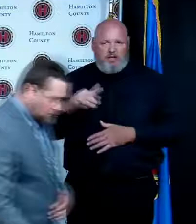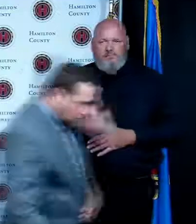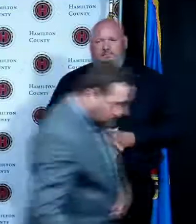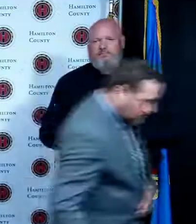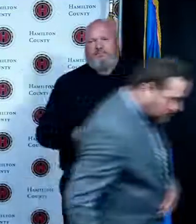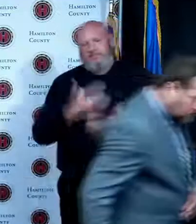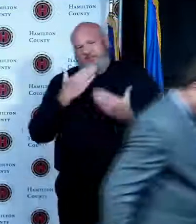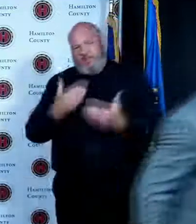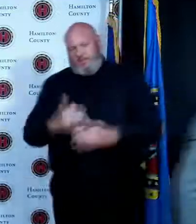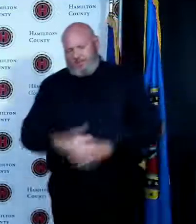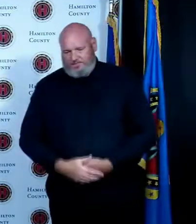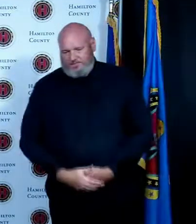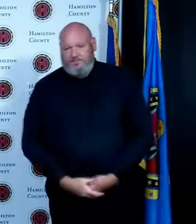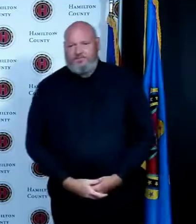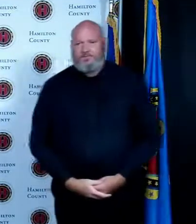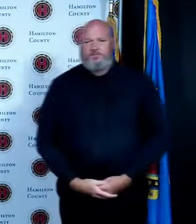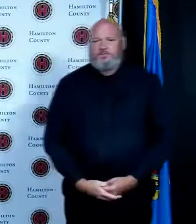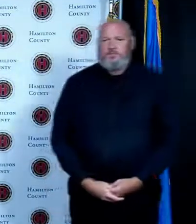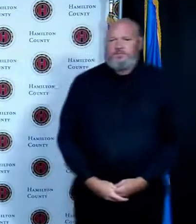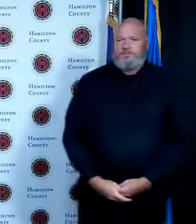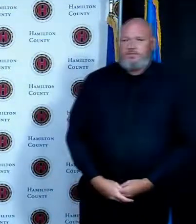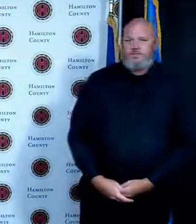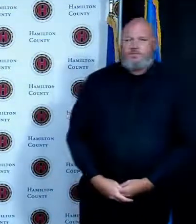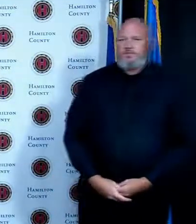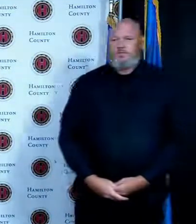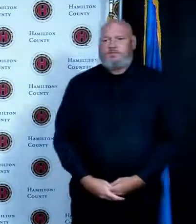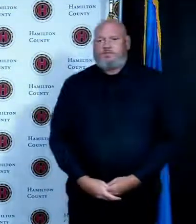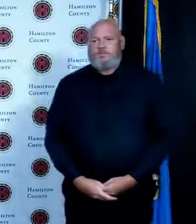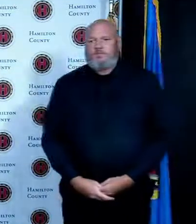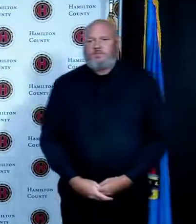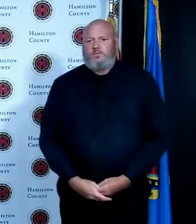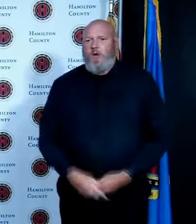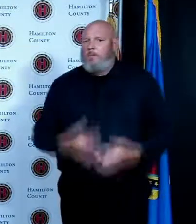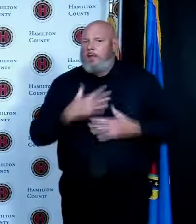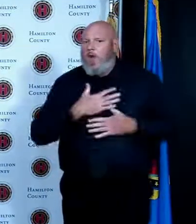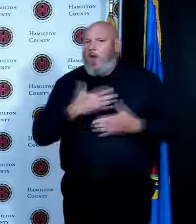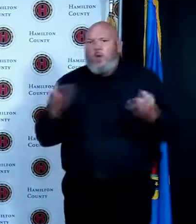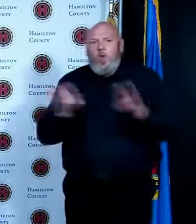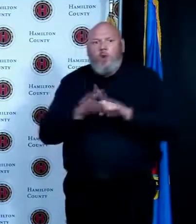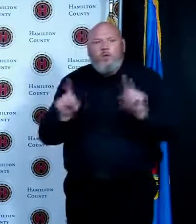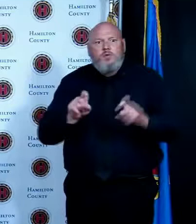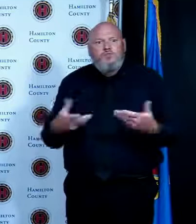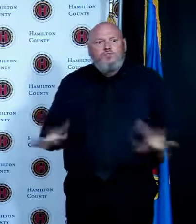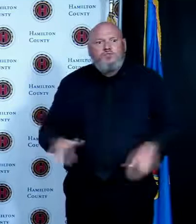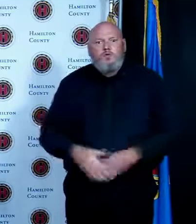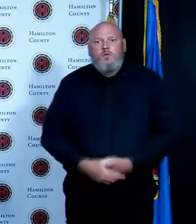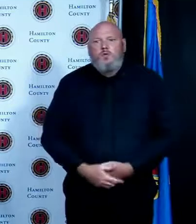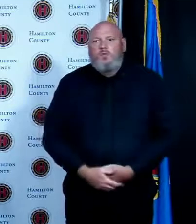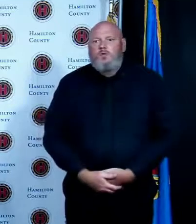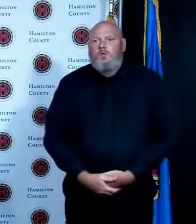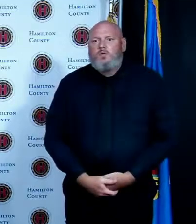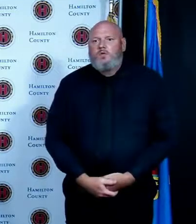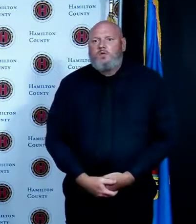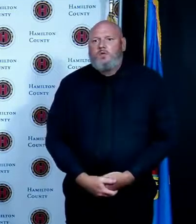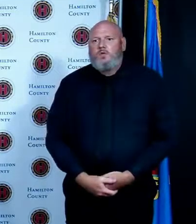that appears to conclude our questions oh my goodness no more questions all right so we must have been very thorough today